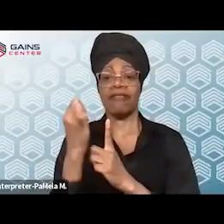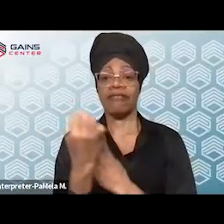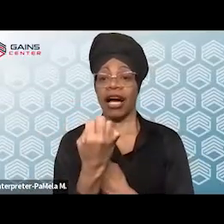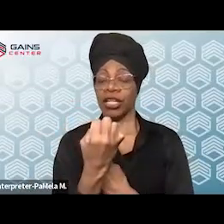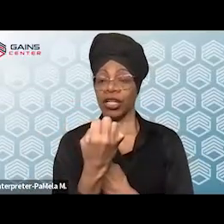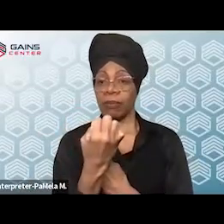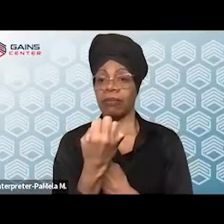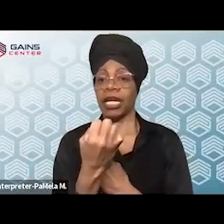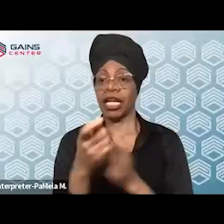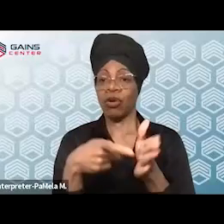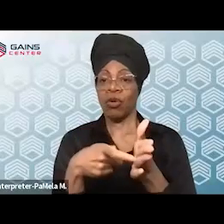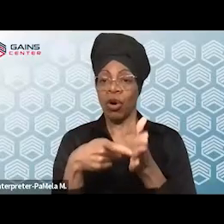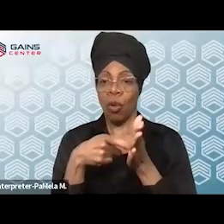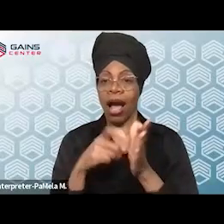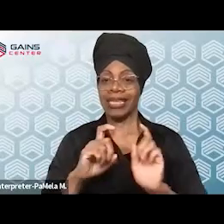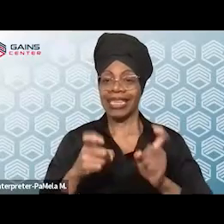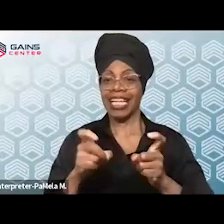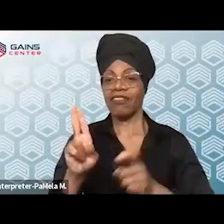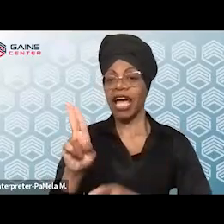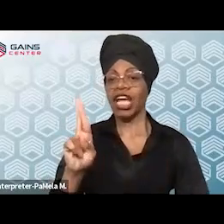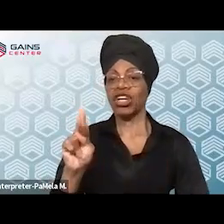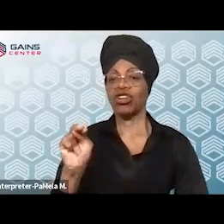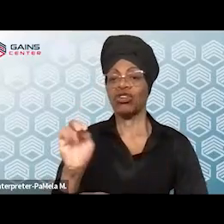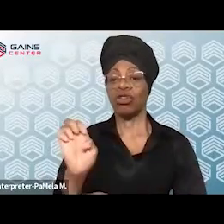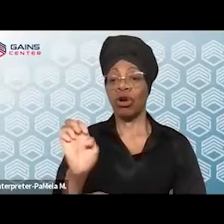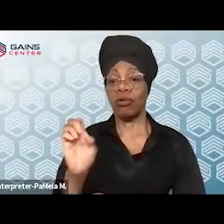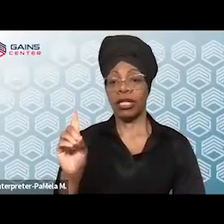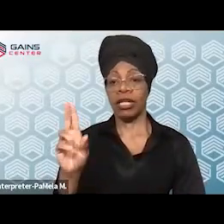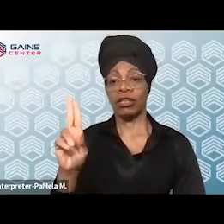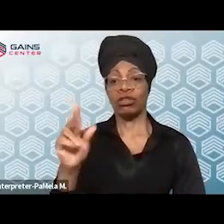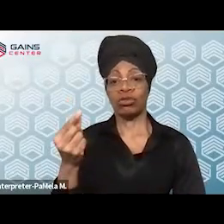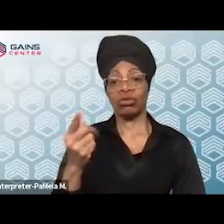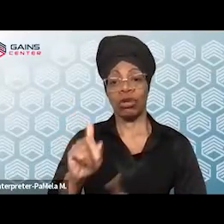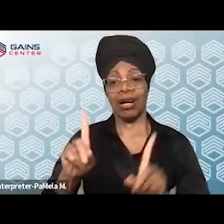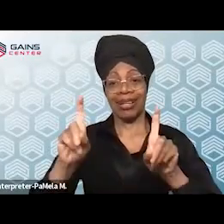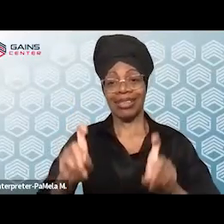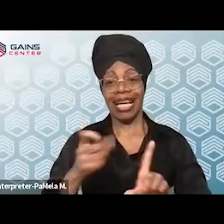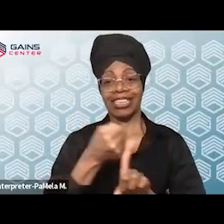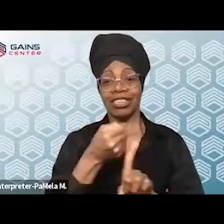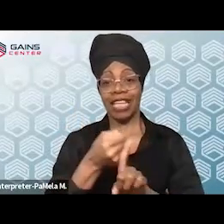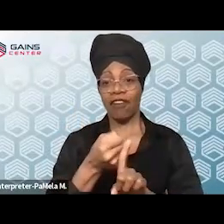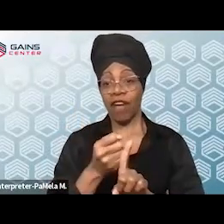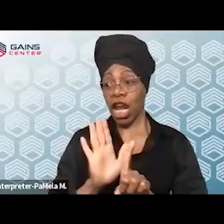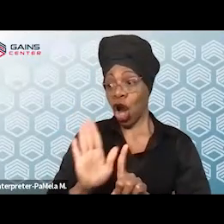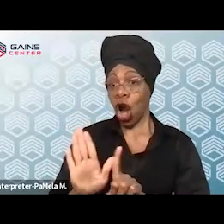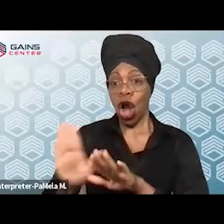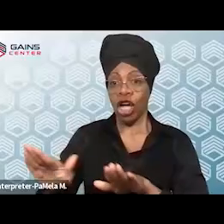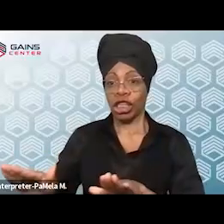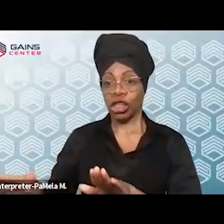being required to give a urine drug test herself and bring her kids into that environment